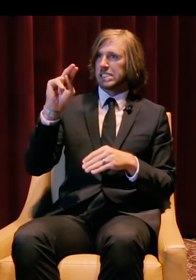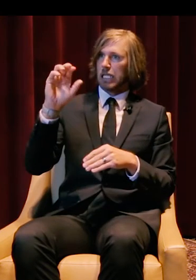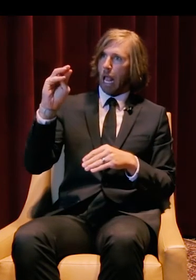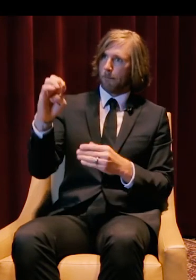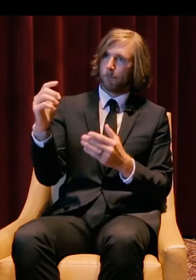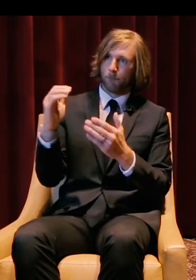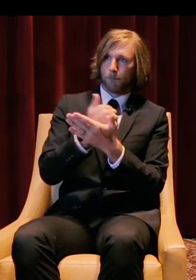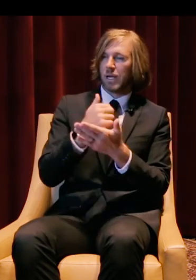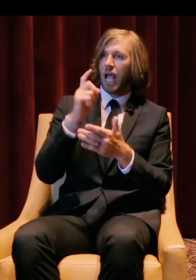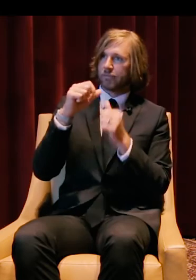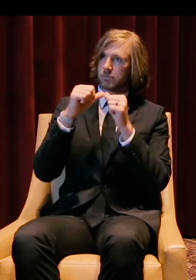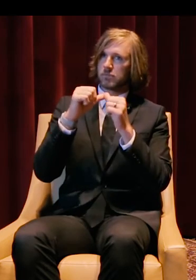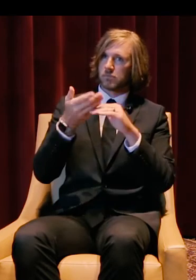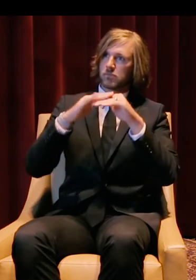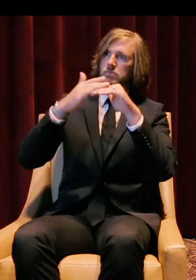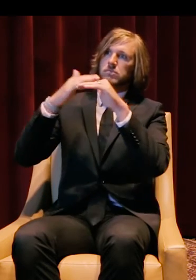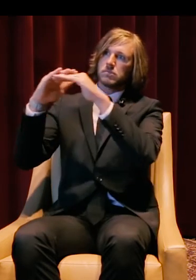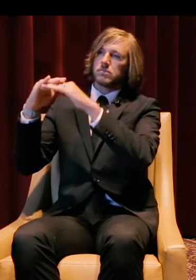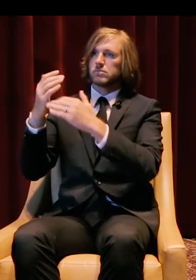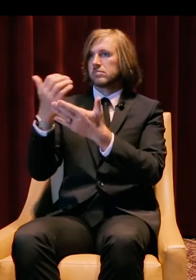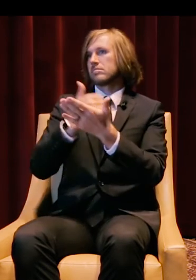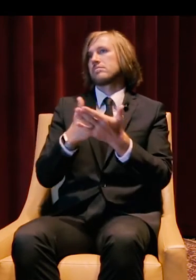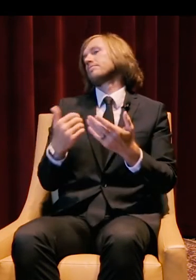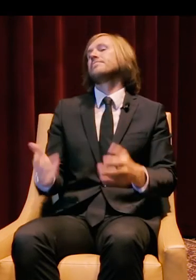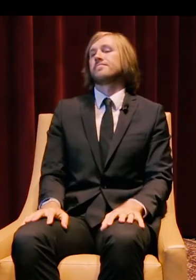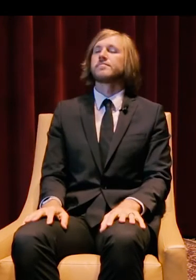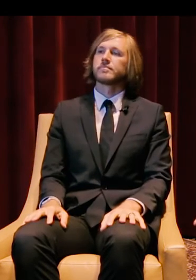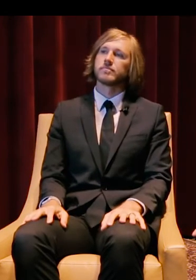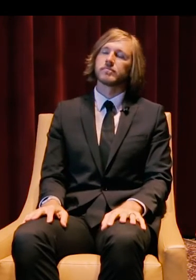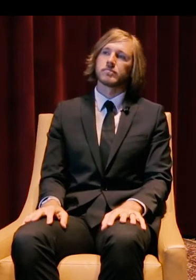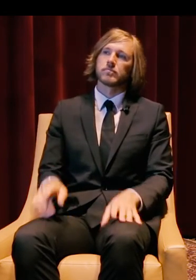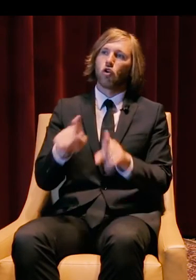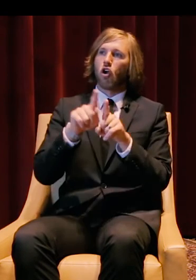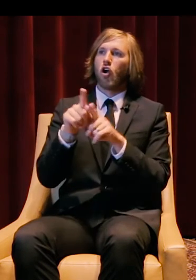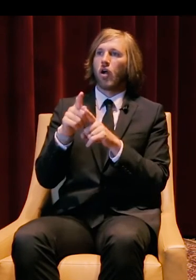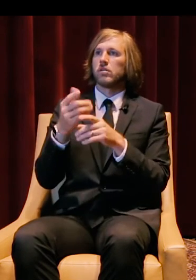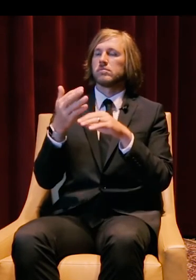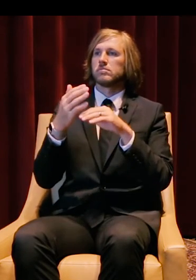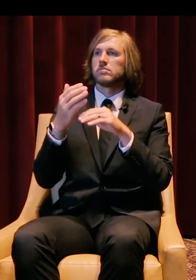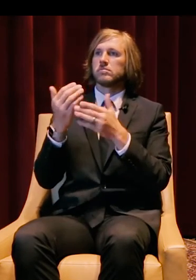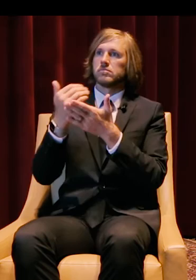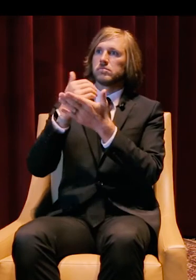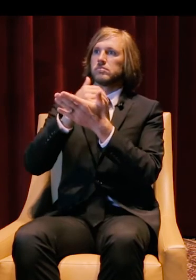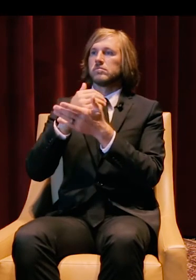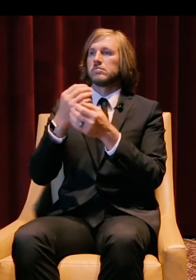continuously-increasing revenue stream that also generates an increasingly,